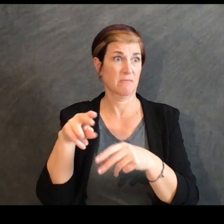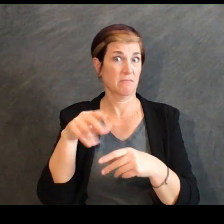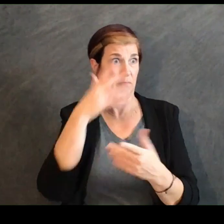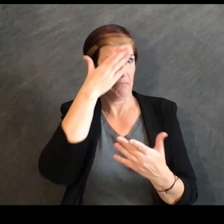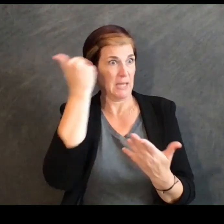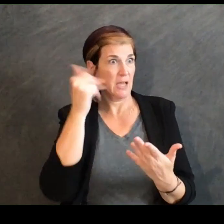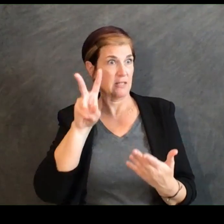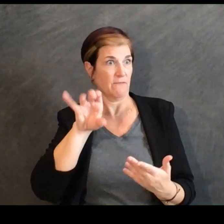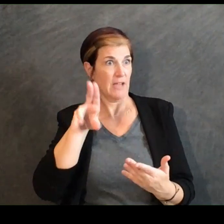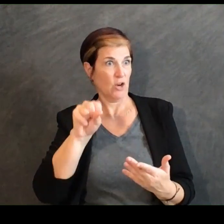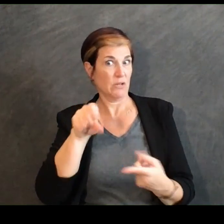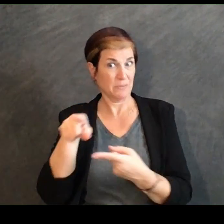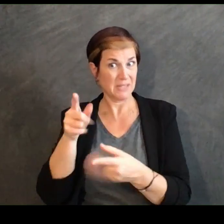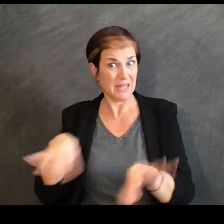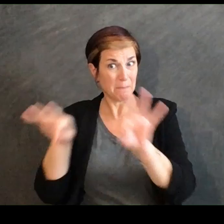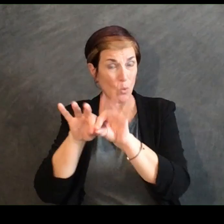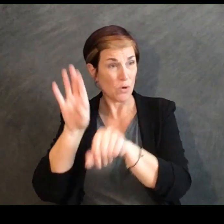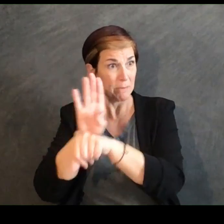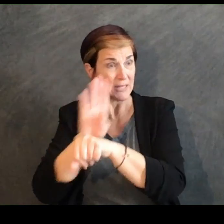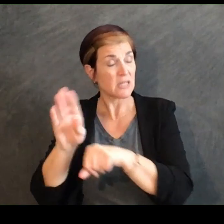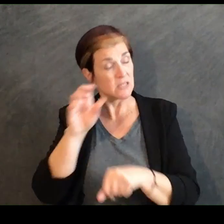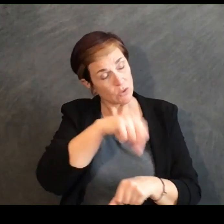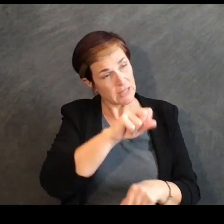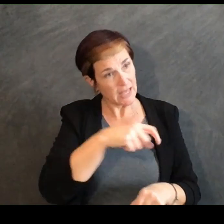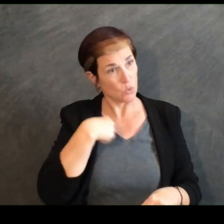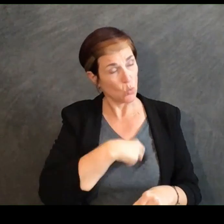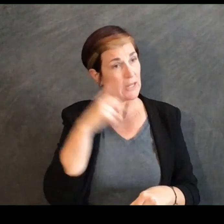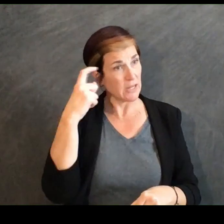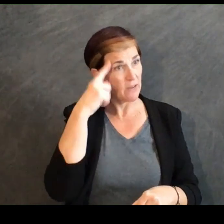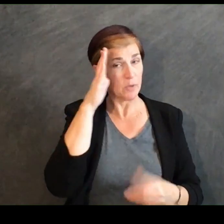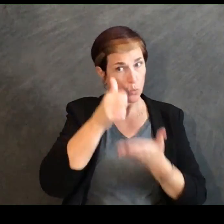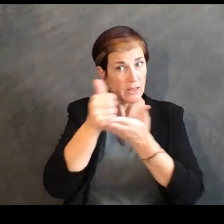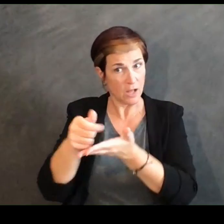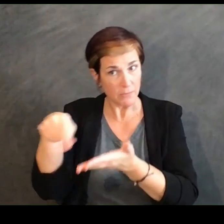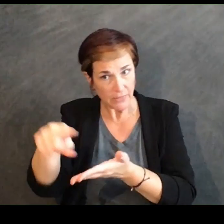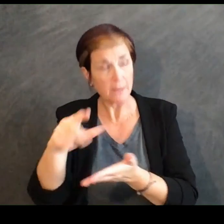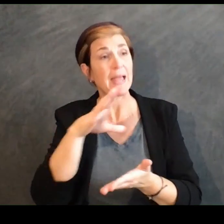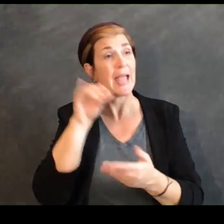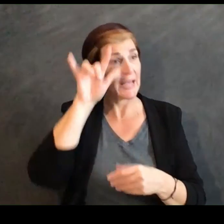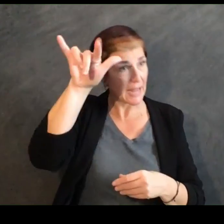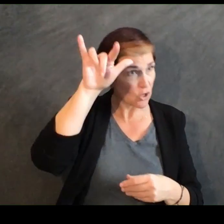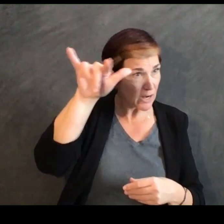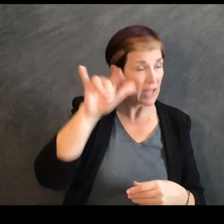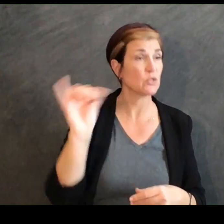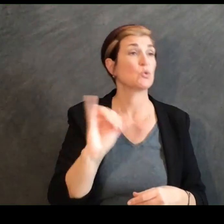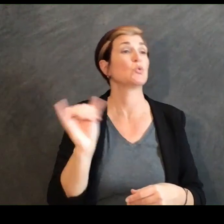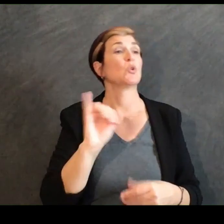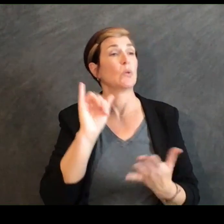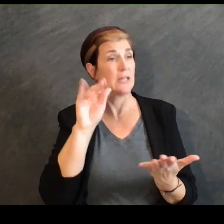a very important industry and we will be helping them and we we'll be helping the airline industry if we have to assuming we have to so far